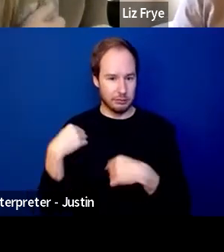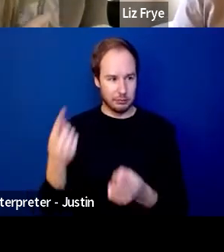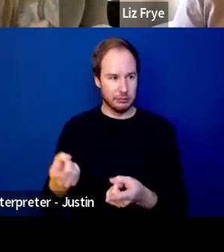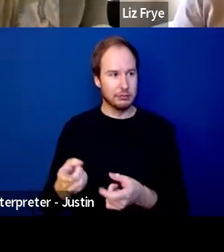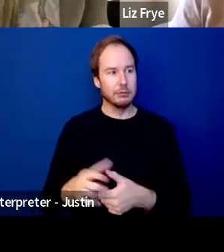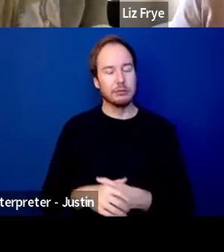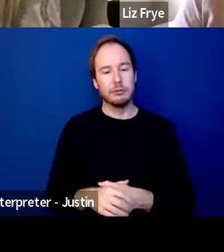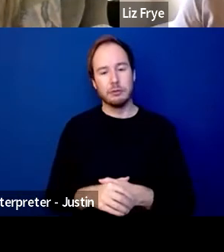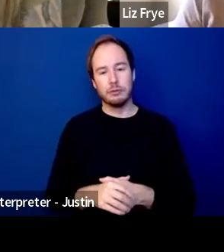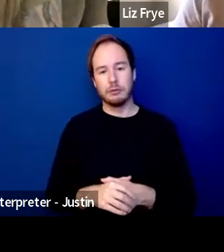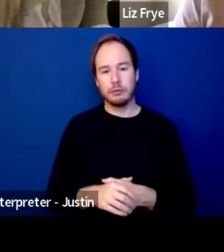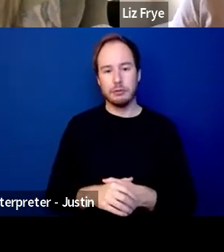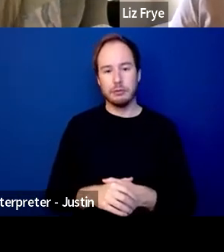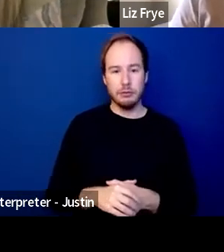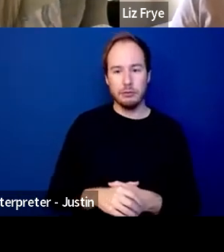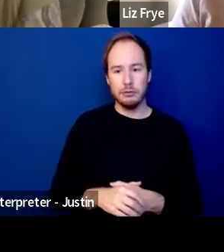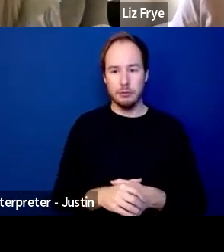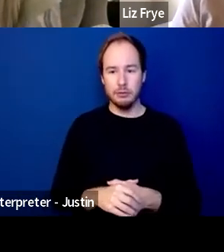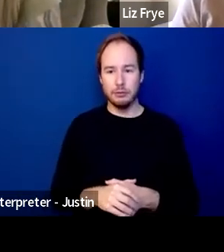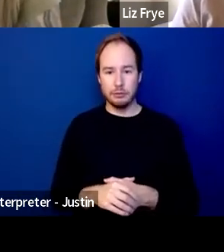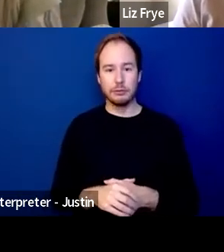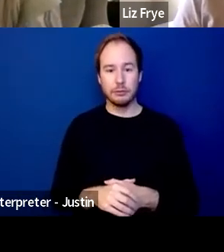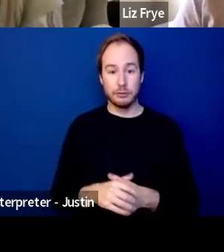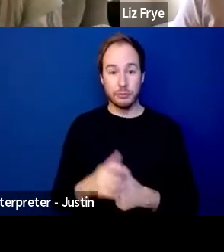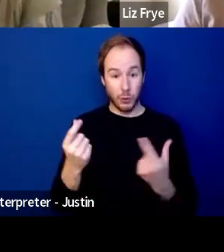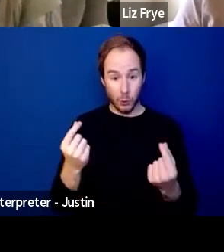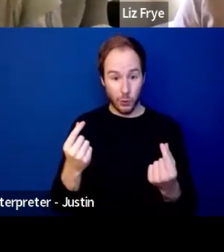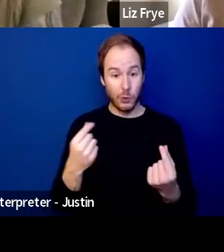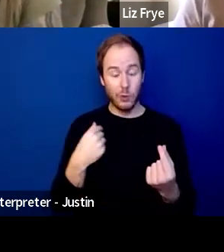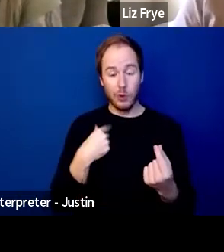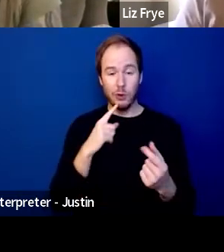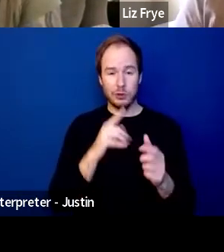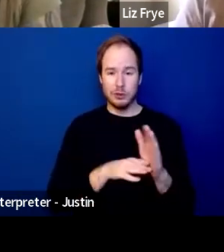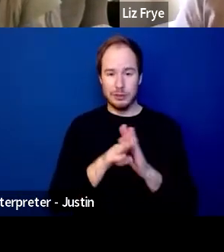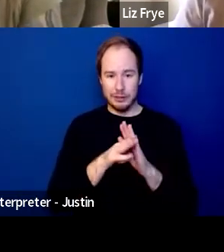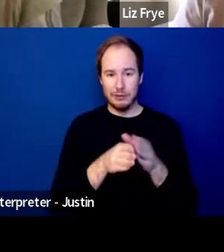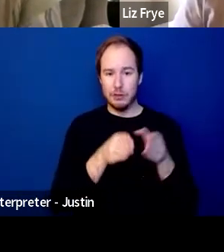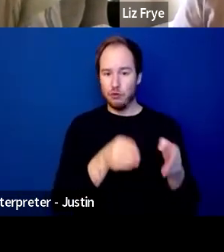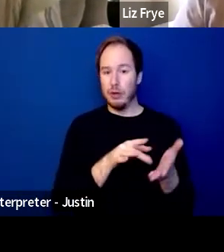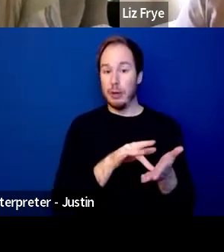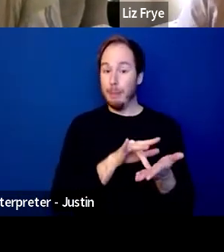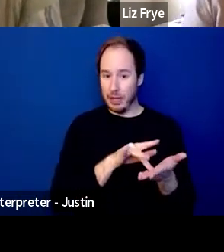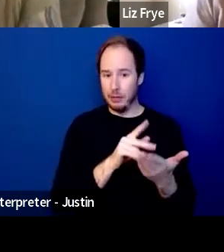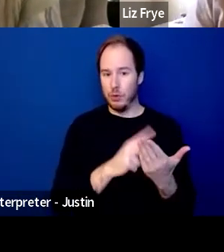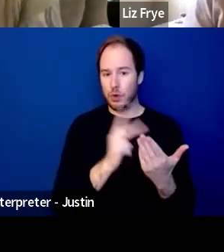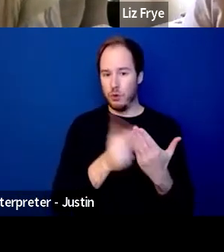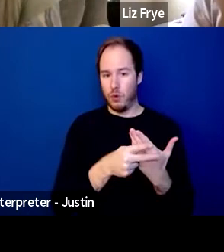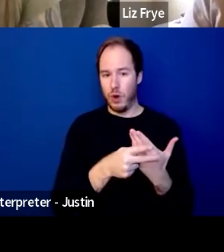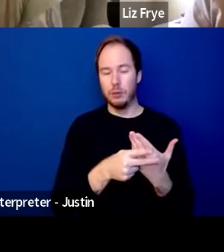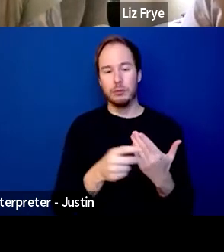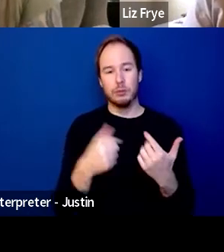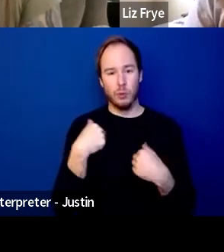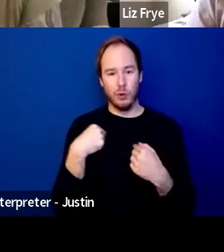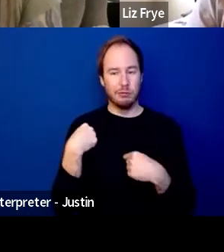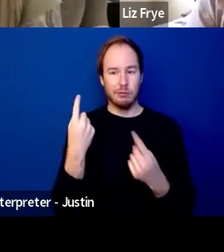So part of that was creating a street medicine program. We've been around doing street medicine